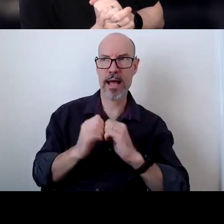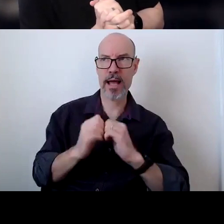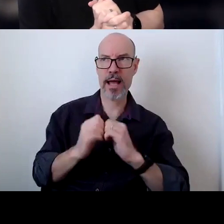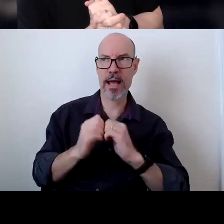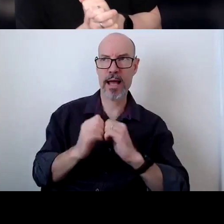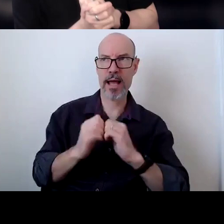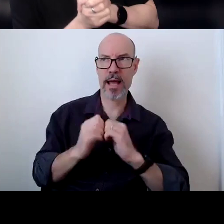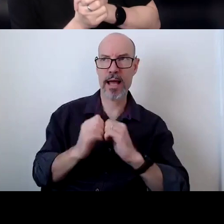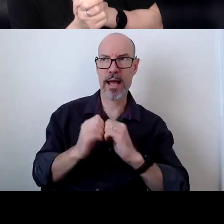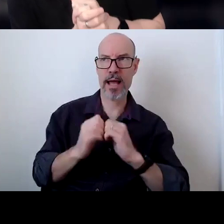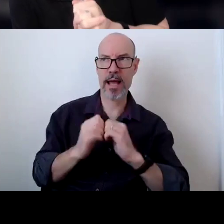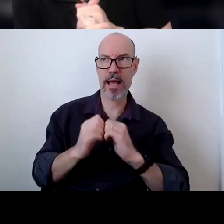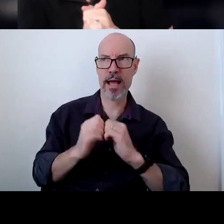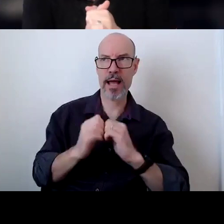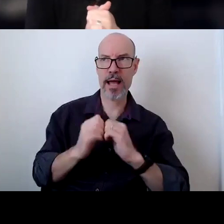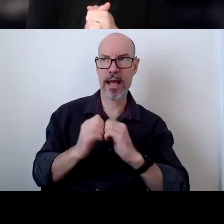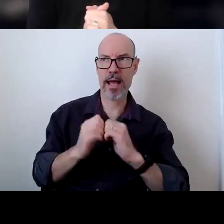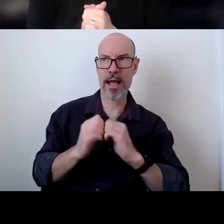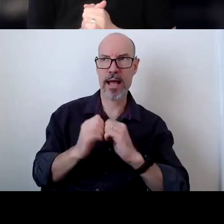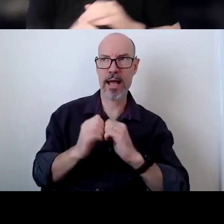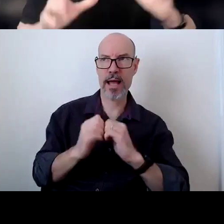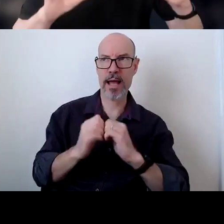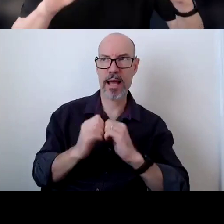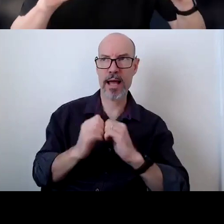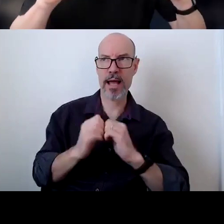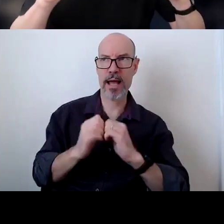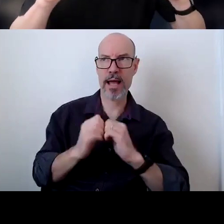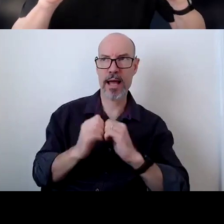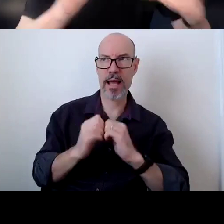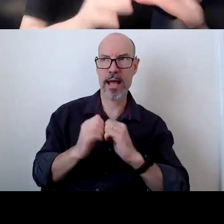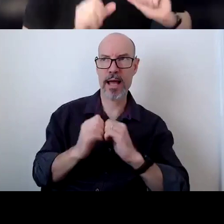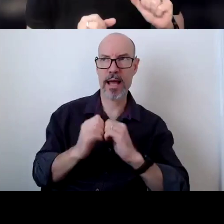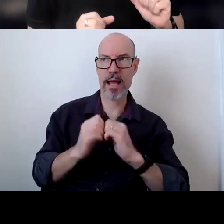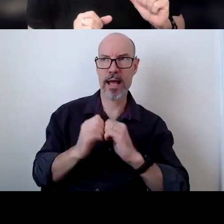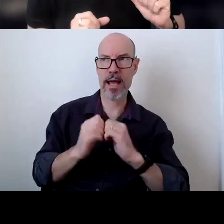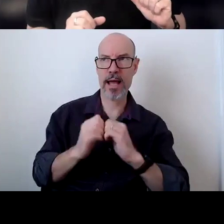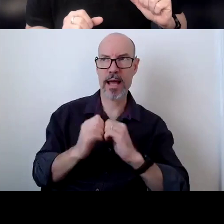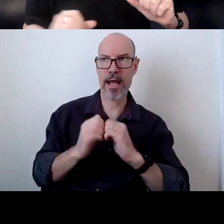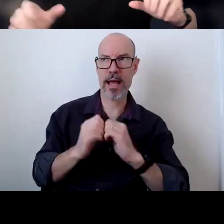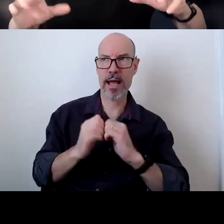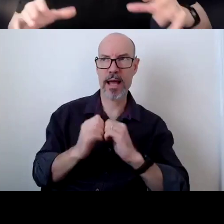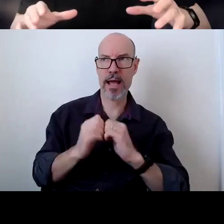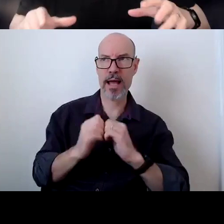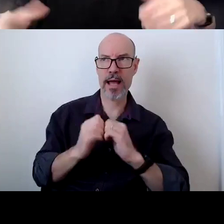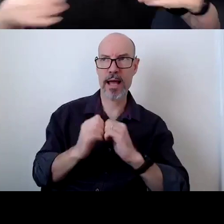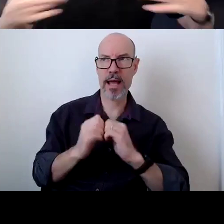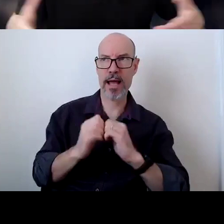Next slide, please. So this really quickly. I always try to explain to